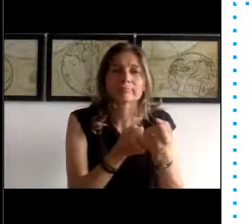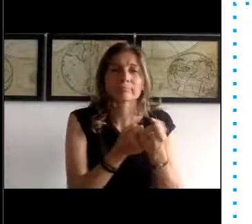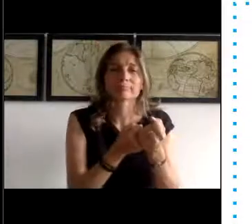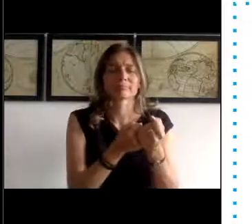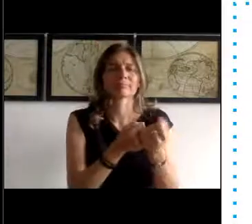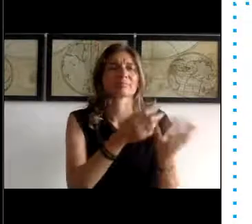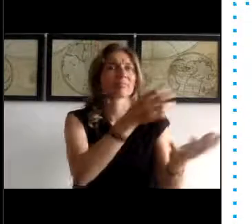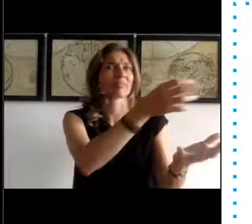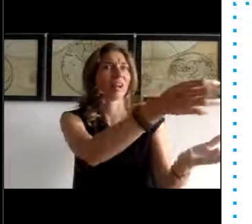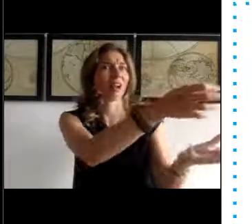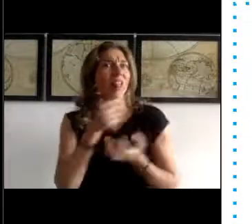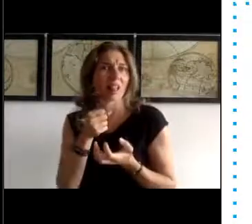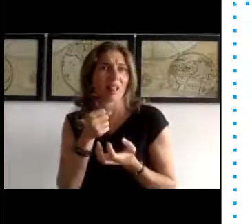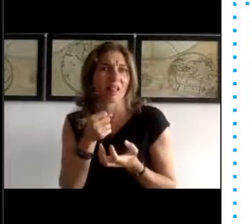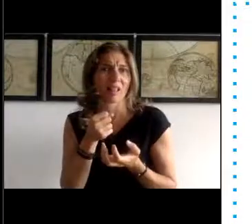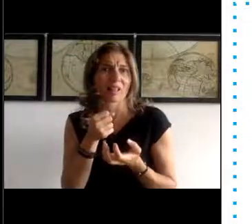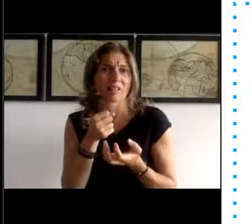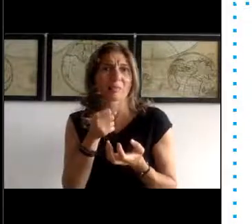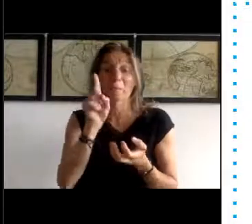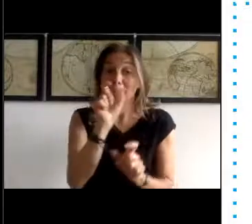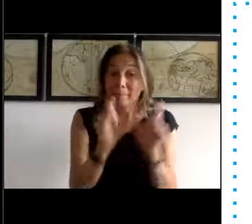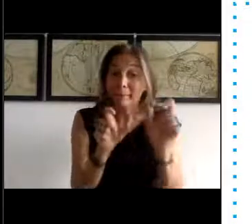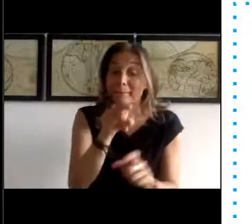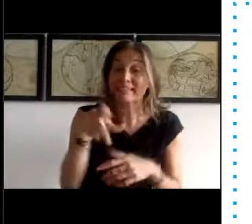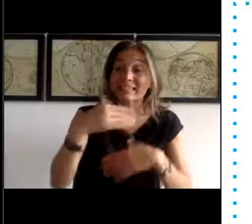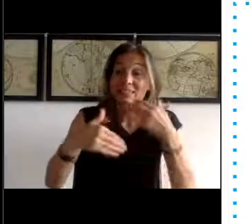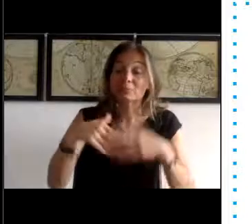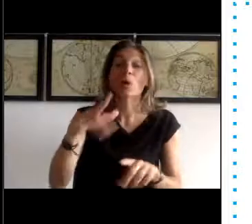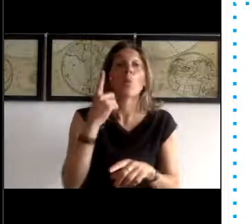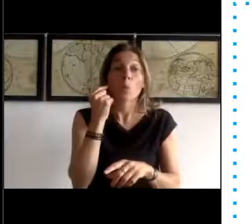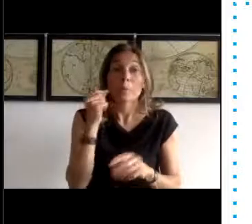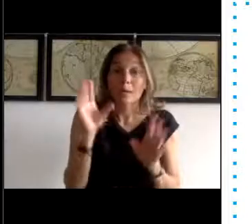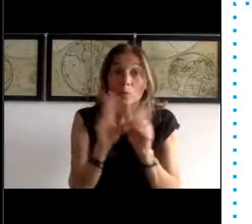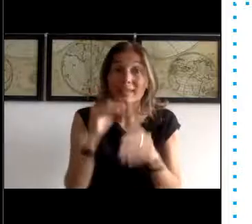to have easier requirements in terms of the management of the programme.